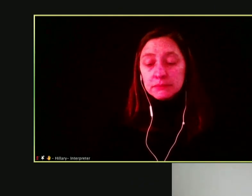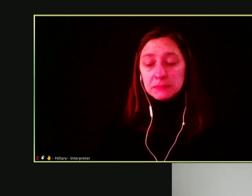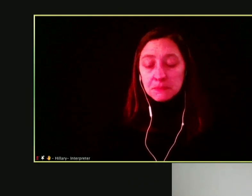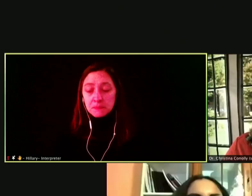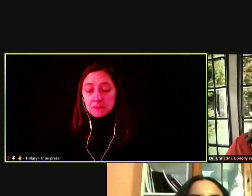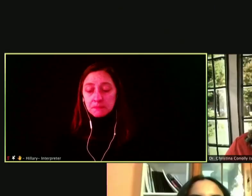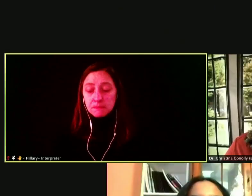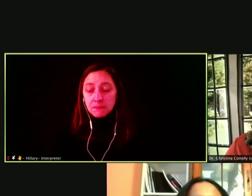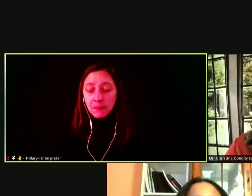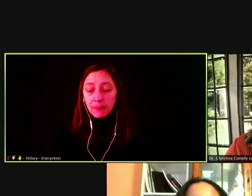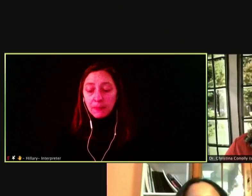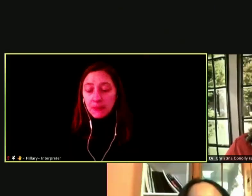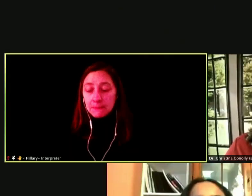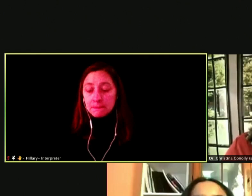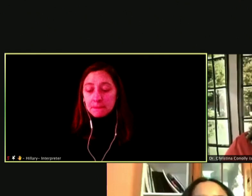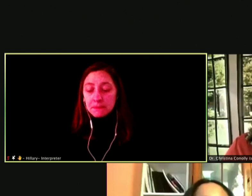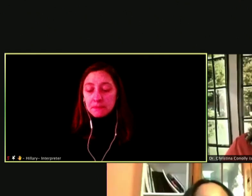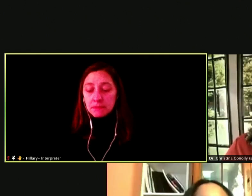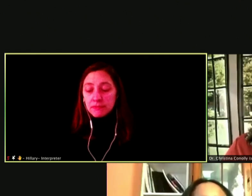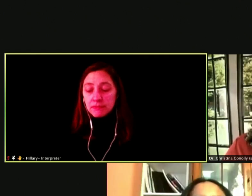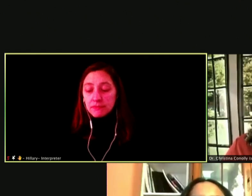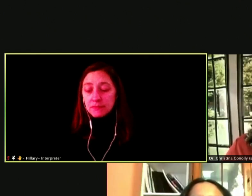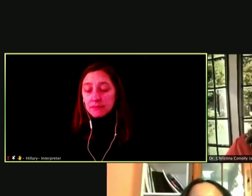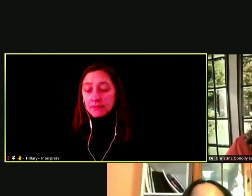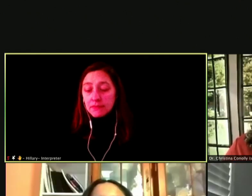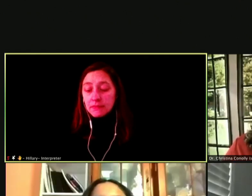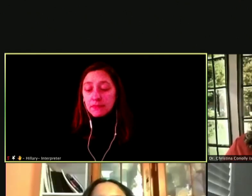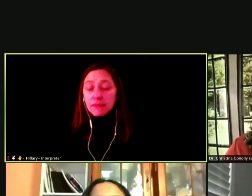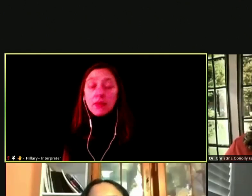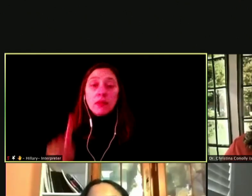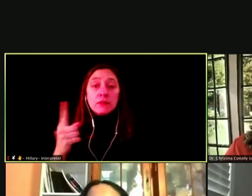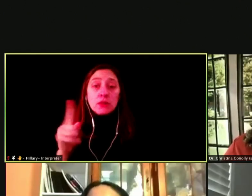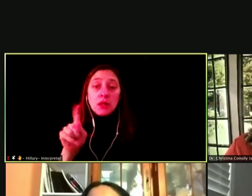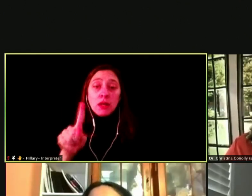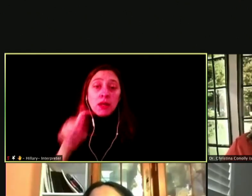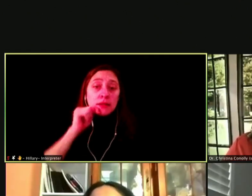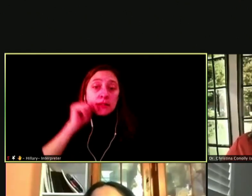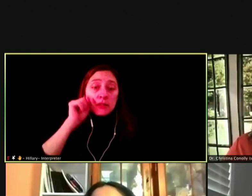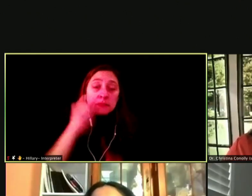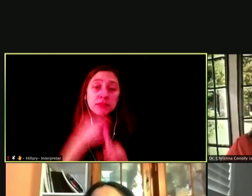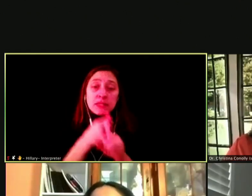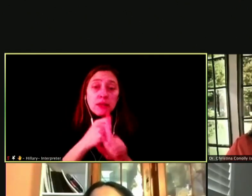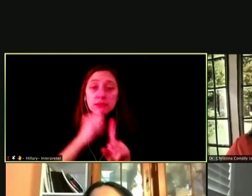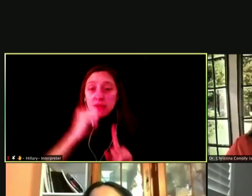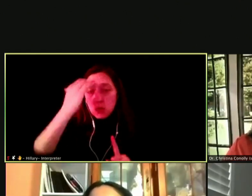MY FIRST QUESTION IS WHAT ARE TEENAGERS NOT AWARE OF WHEN THEY START THE VAPE.